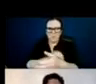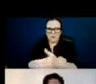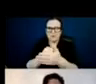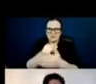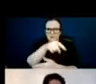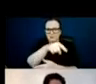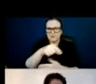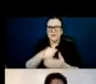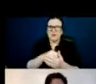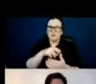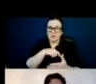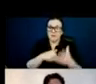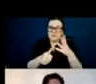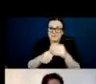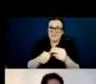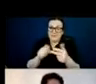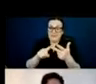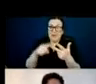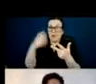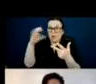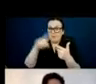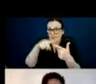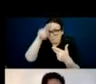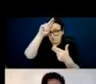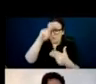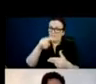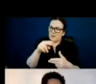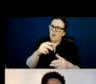in the case of Colombia and Peru, organisations of persons with intellectual disabilities and